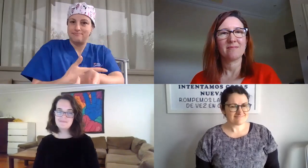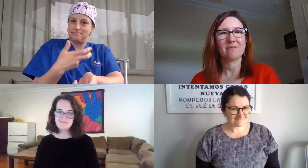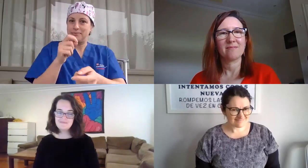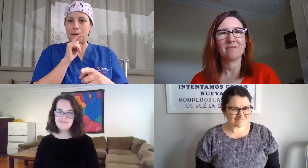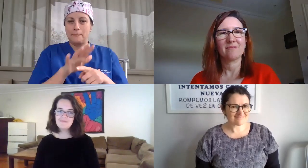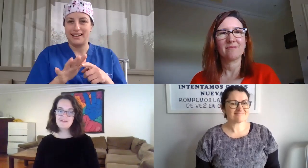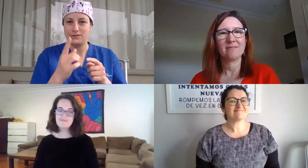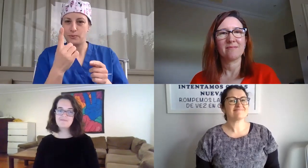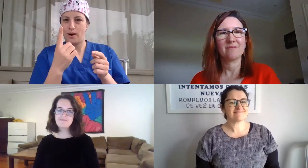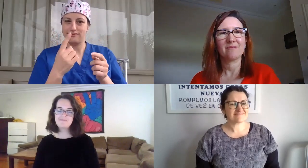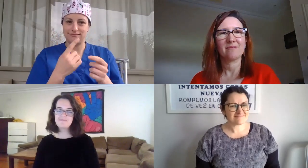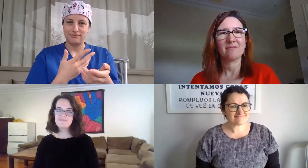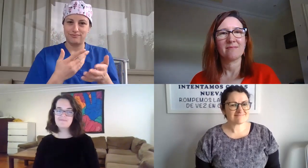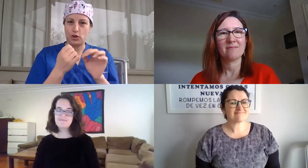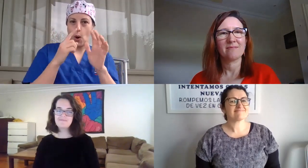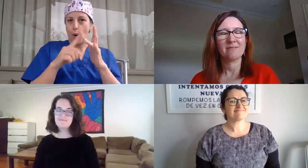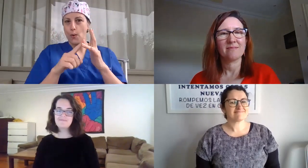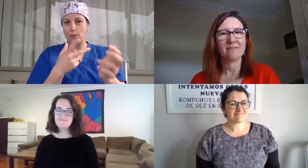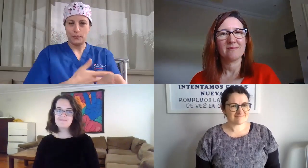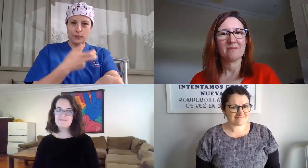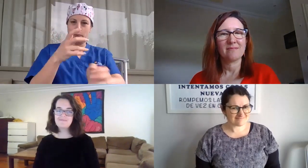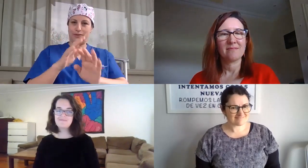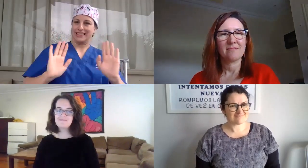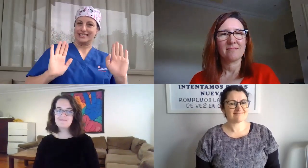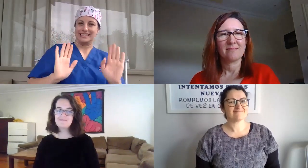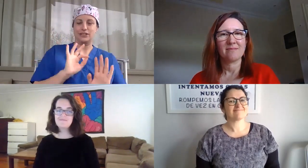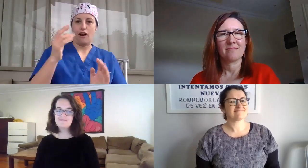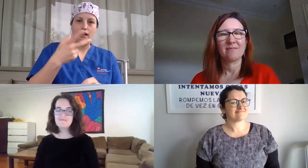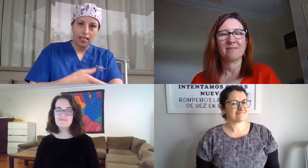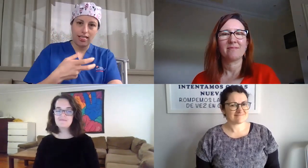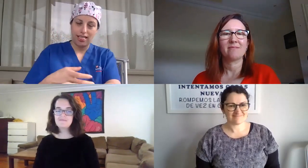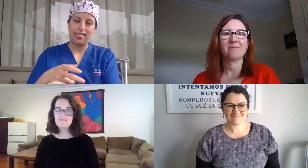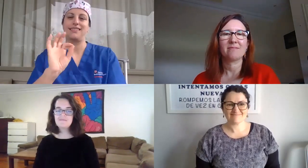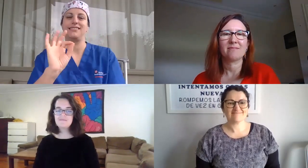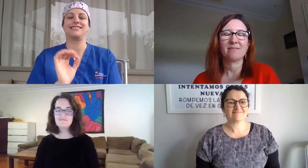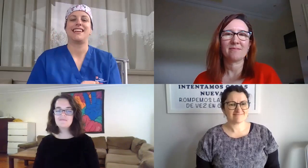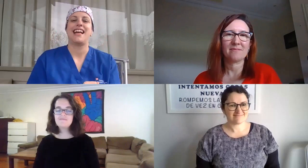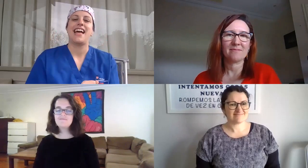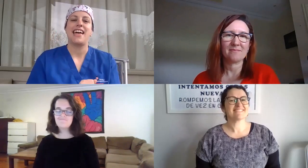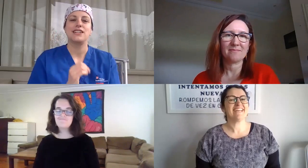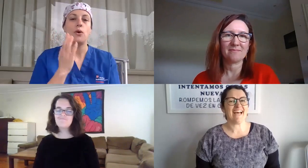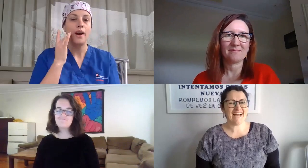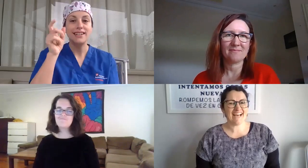happy when I'm taking the test uh do one go clean and not have